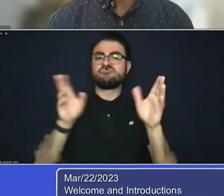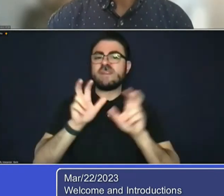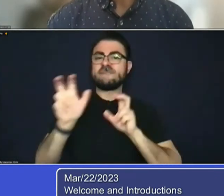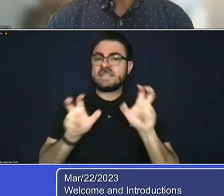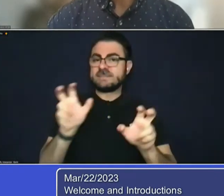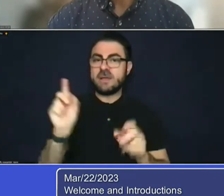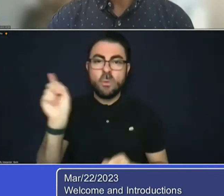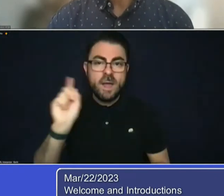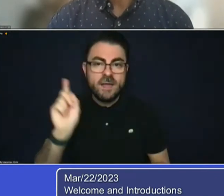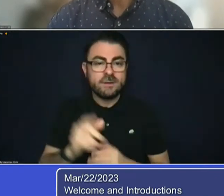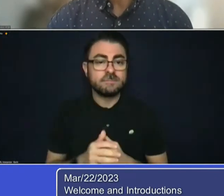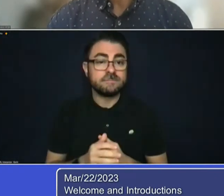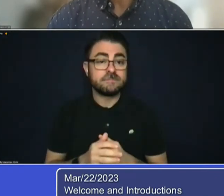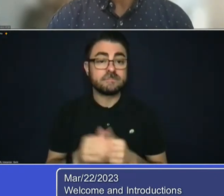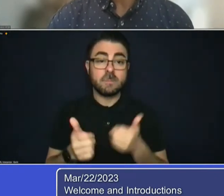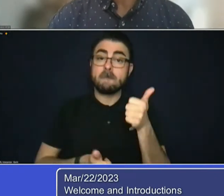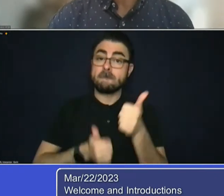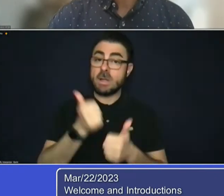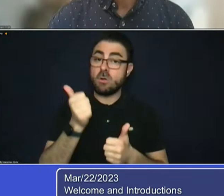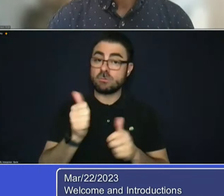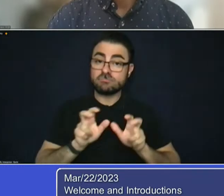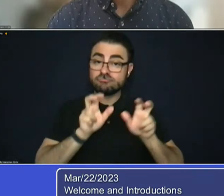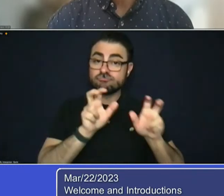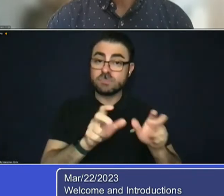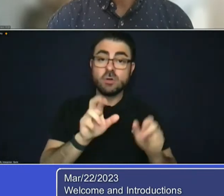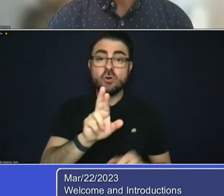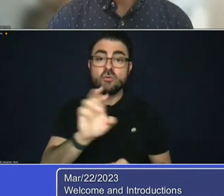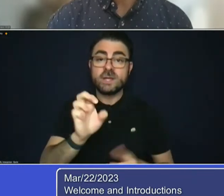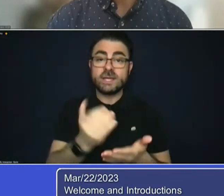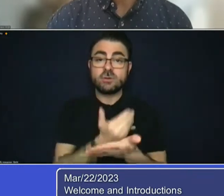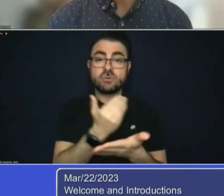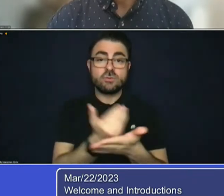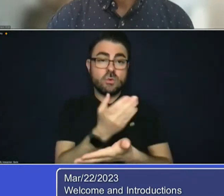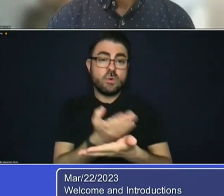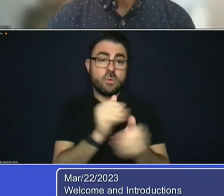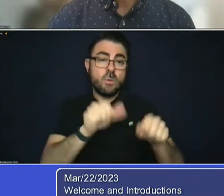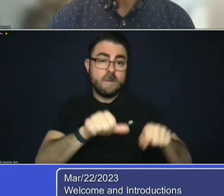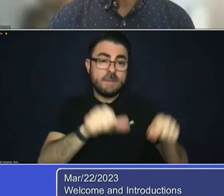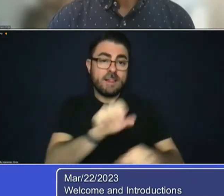AS WE STEP BACK, I'M GOING TO SET THE STAGE FOR WHERE OUR